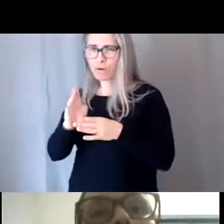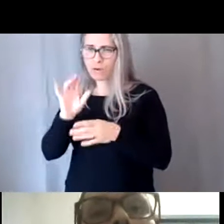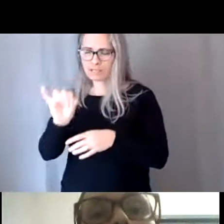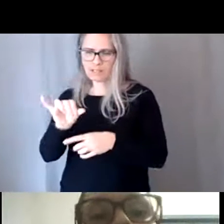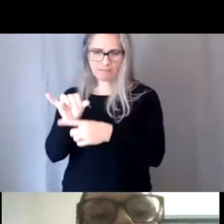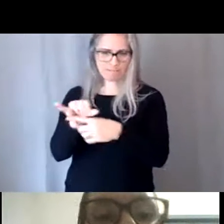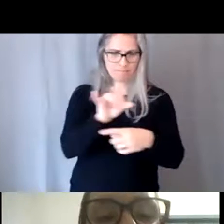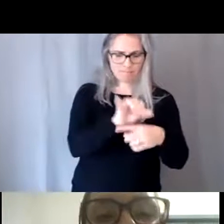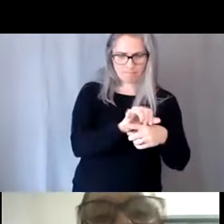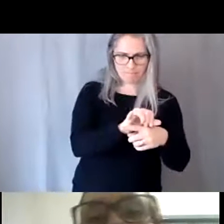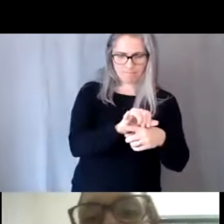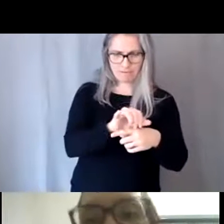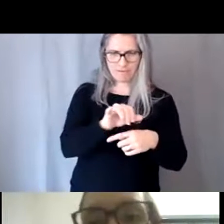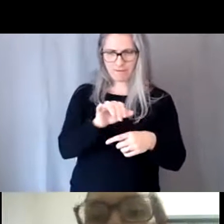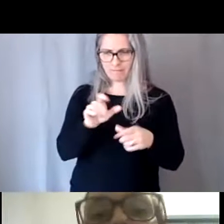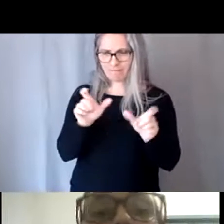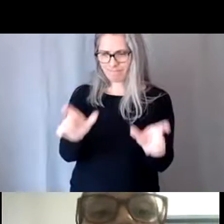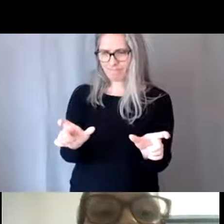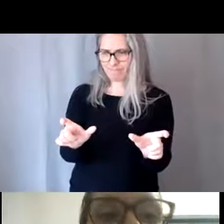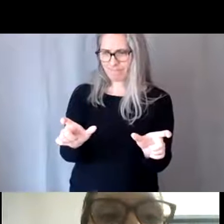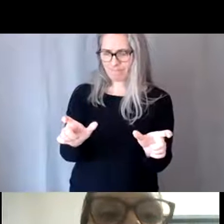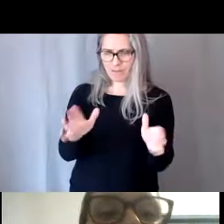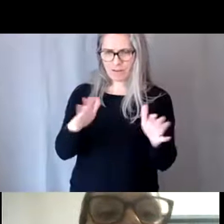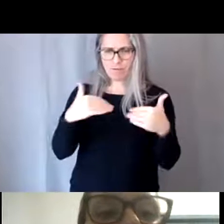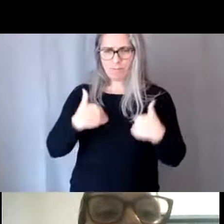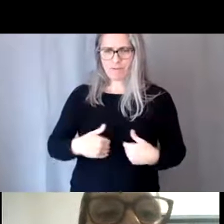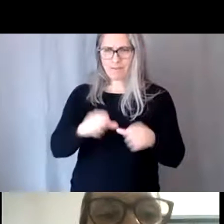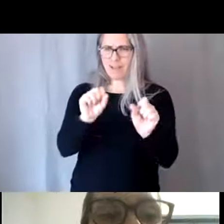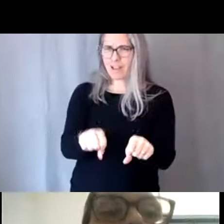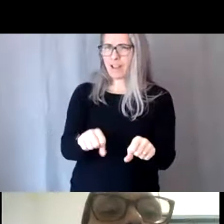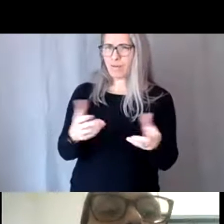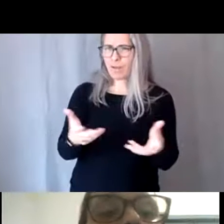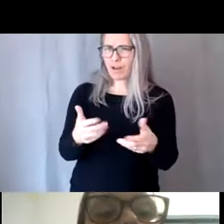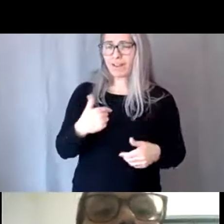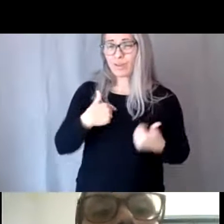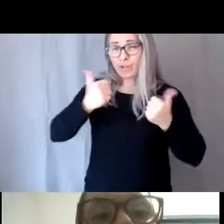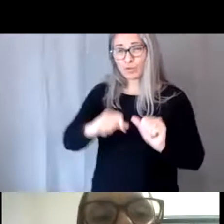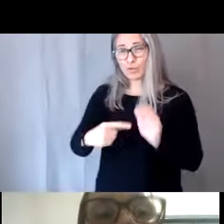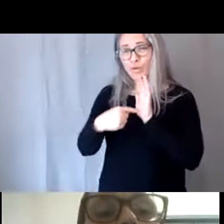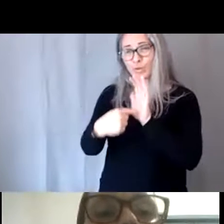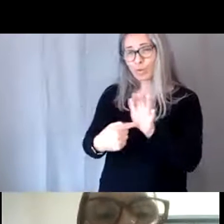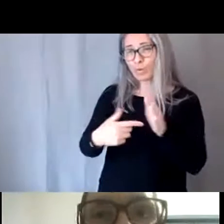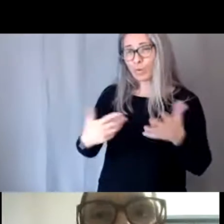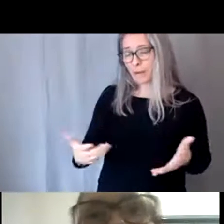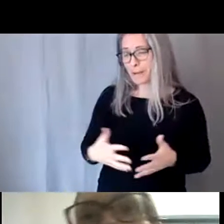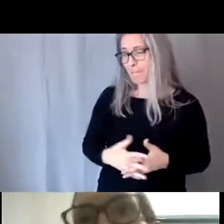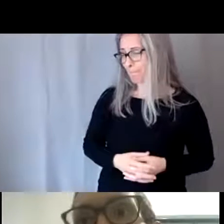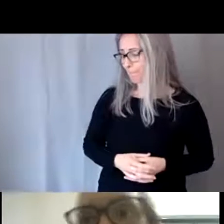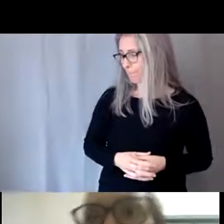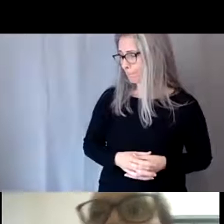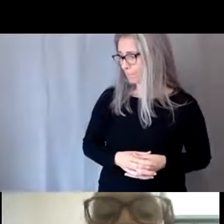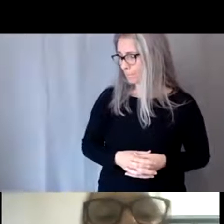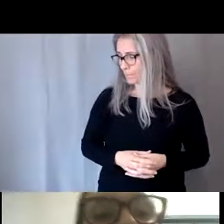what I’m trying to show to you that how those